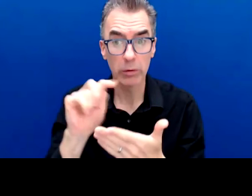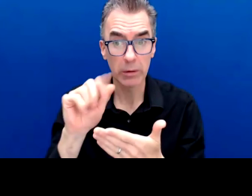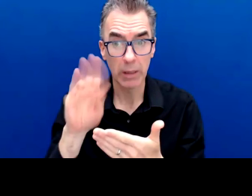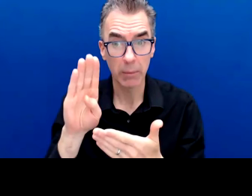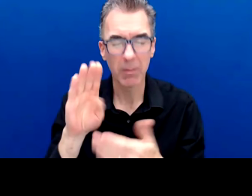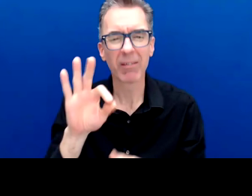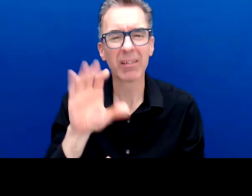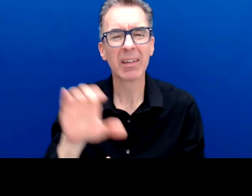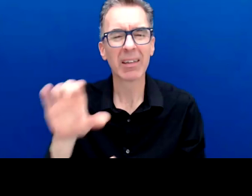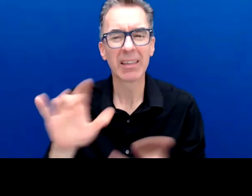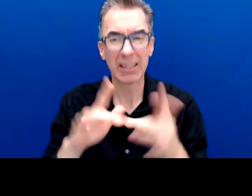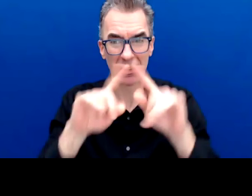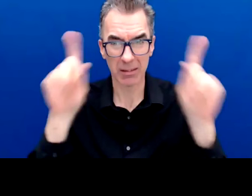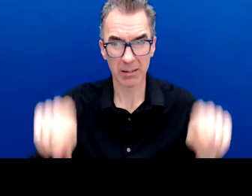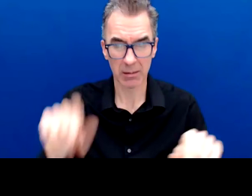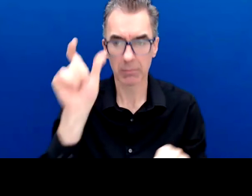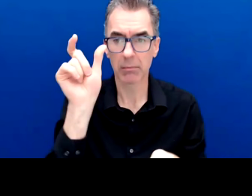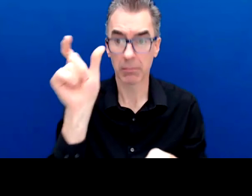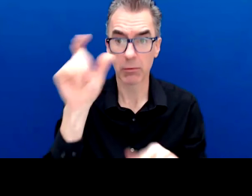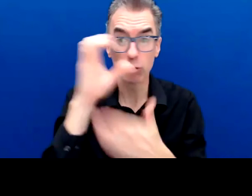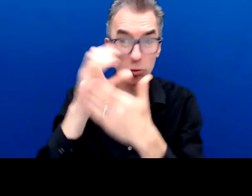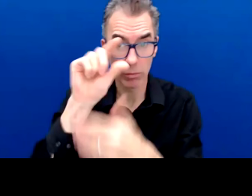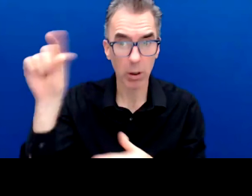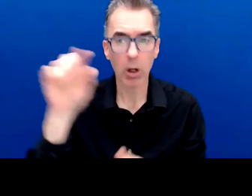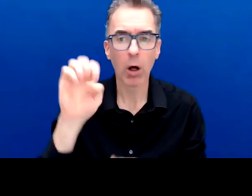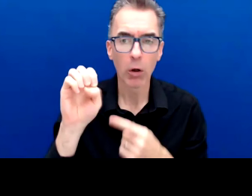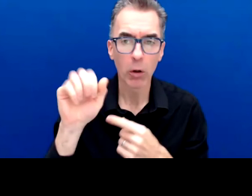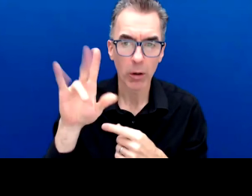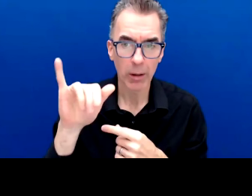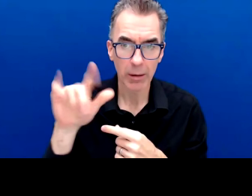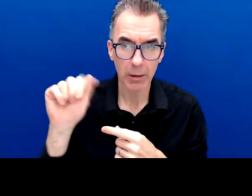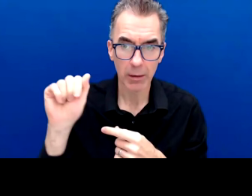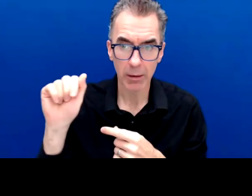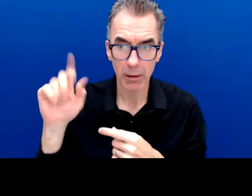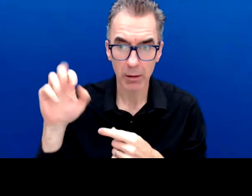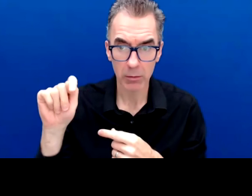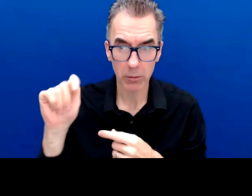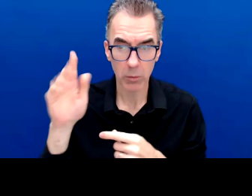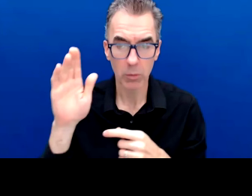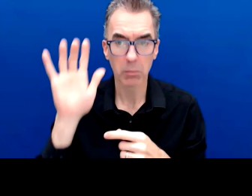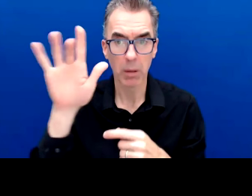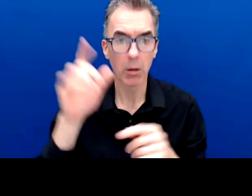you can actually type in Early Alert and it will pop up with, of course, the very first one is going to be the one that you select.